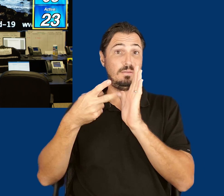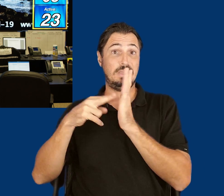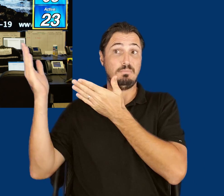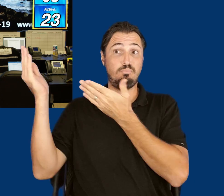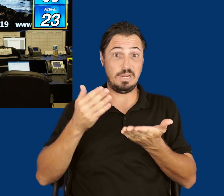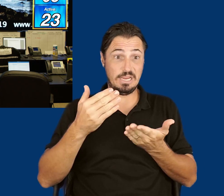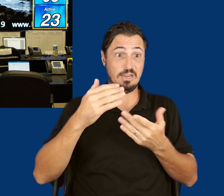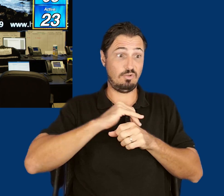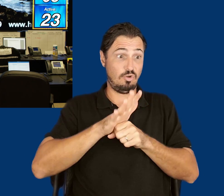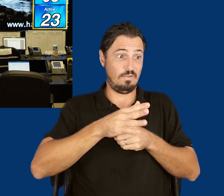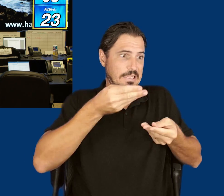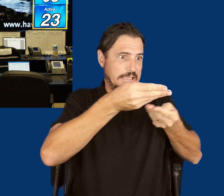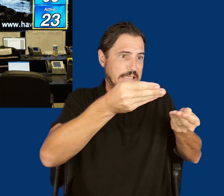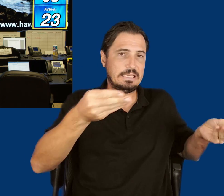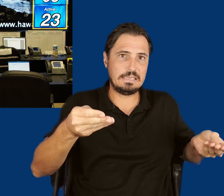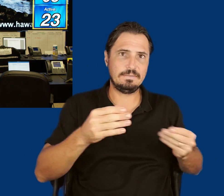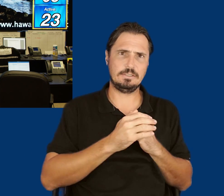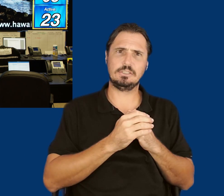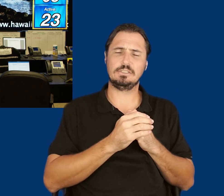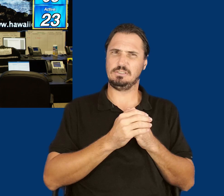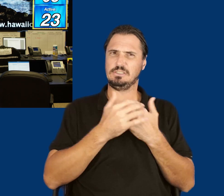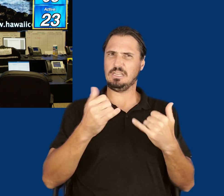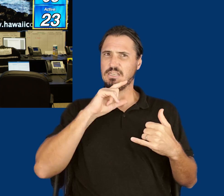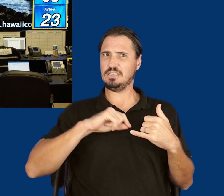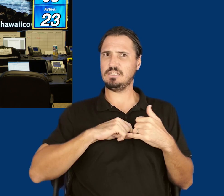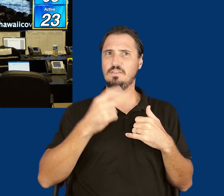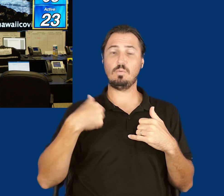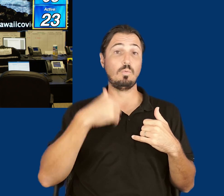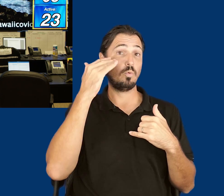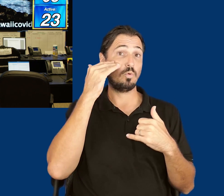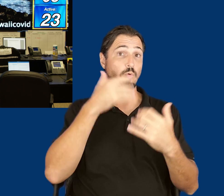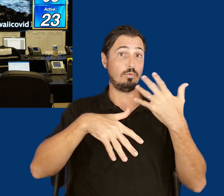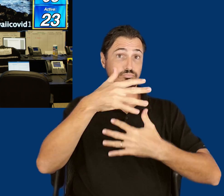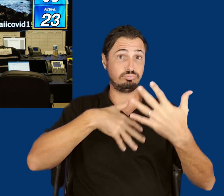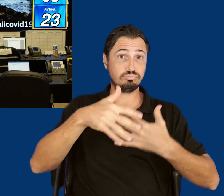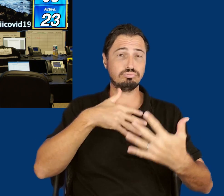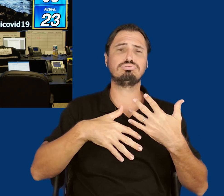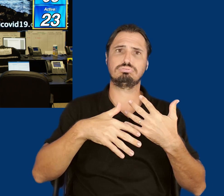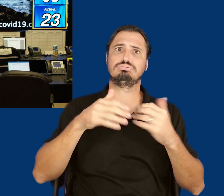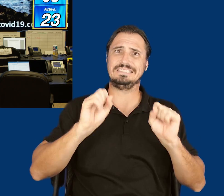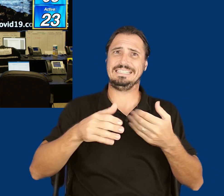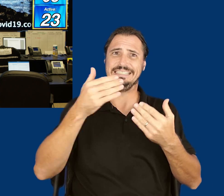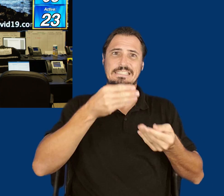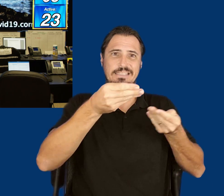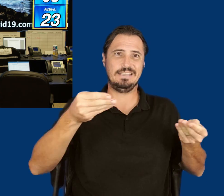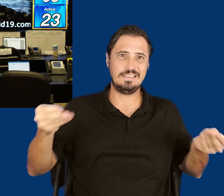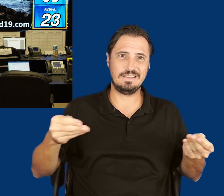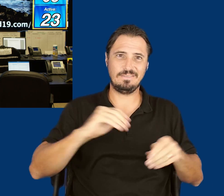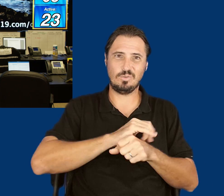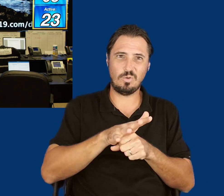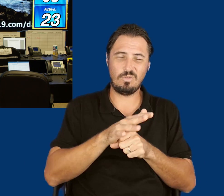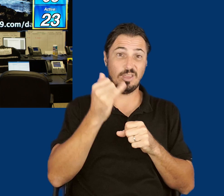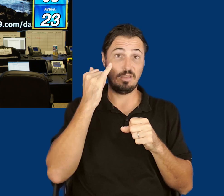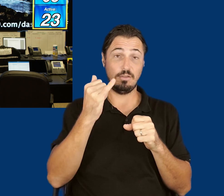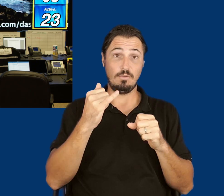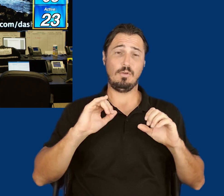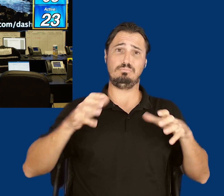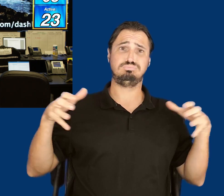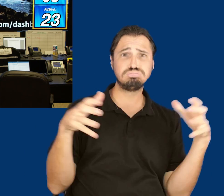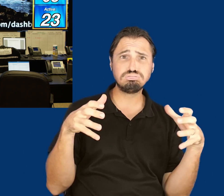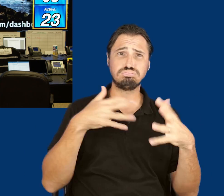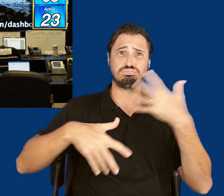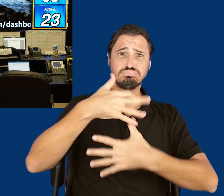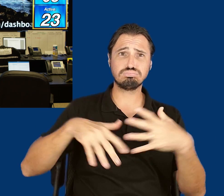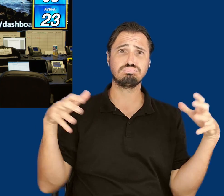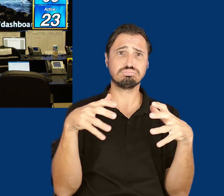Thanksgiving holiday is upon us. We know that social gatherings are a primary source of disease transmission: the more gatherings we have, and the larger they are, the more our cases will rise.